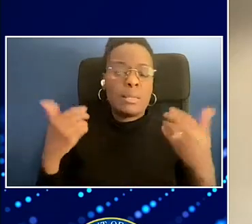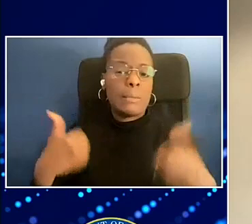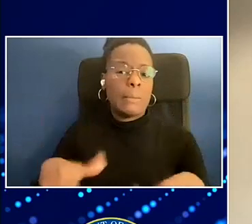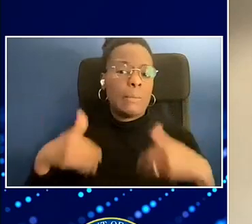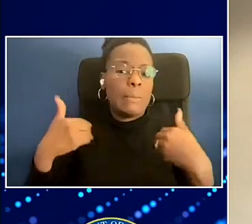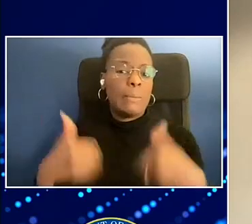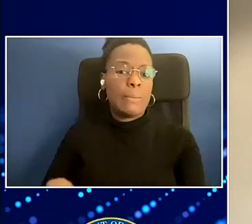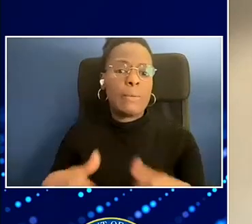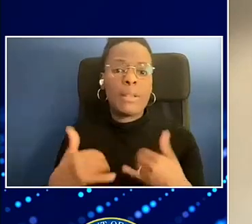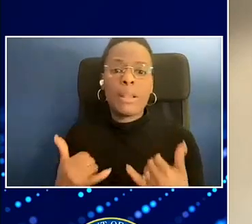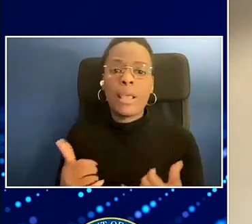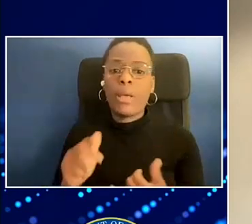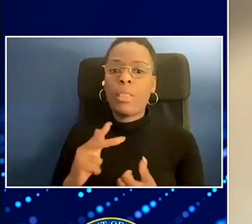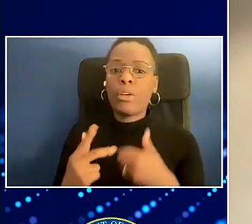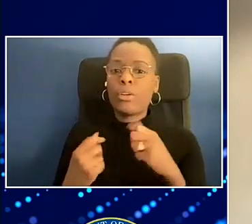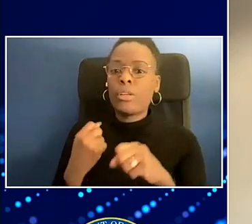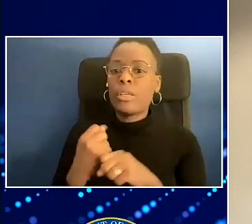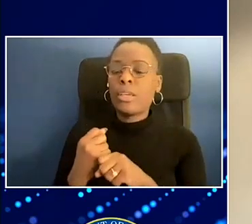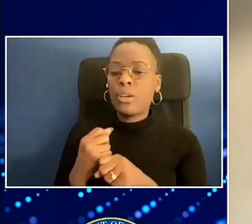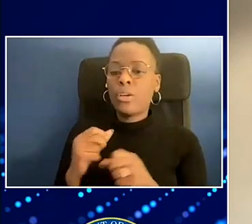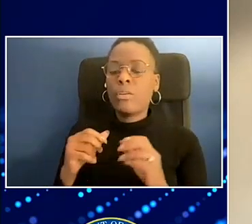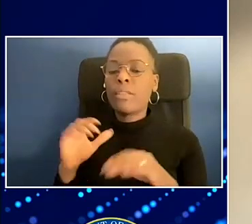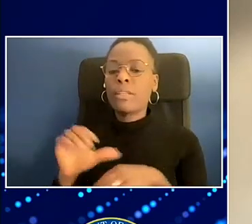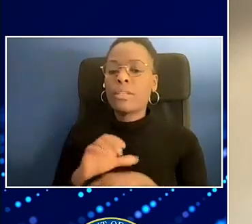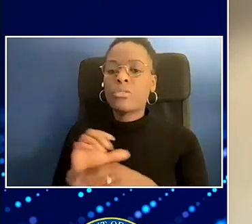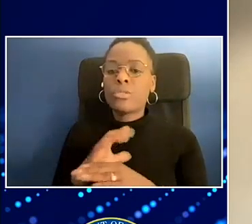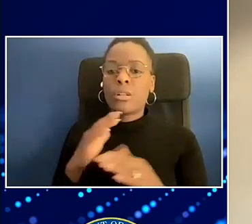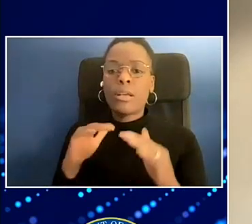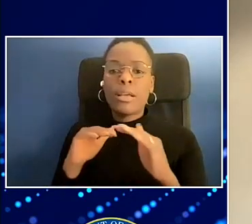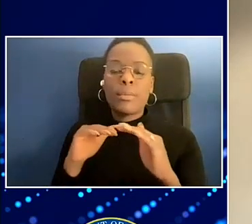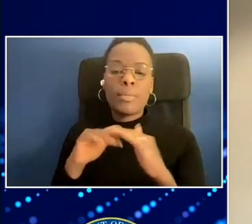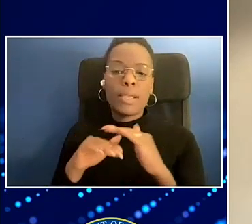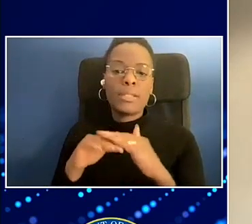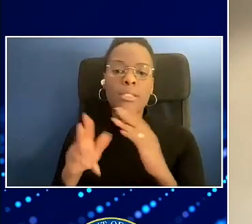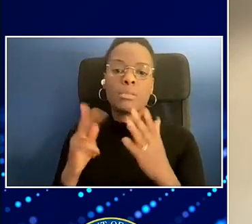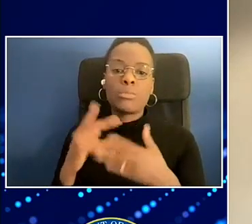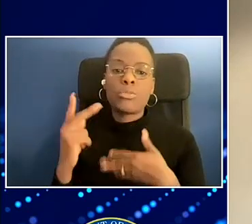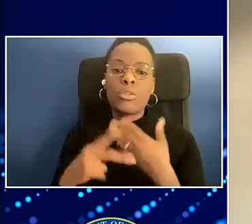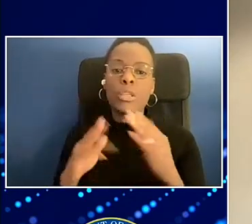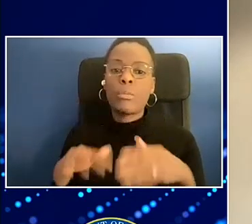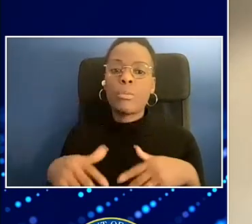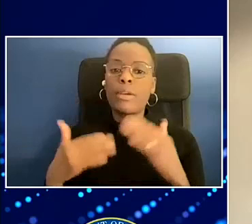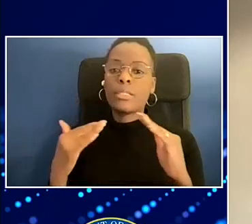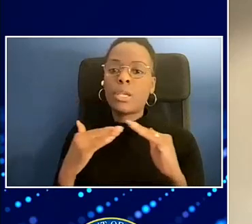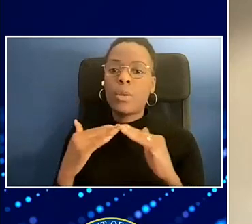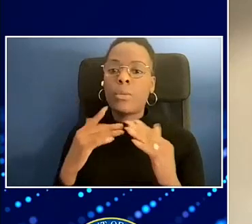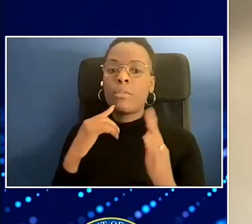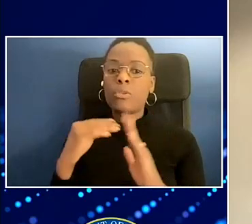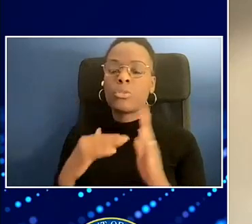this digital access program which provides equity for students from all backgrounds. And we certainly hope that you can support